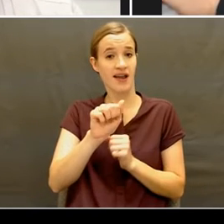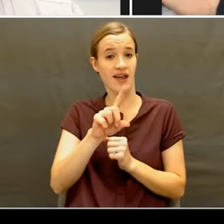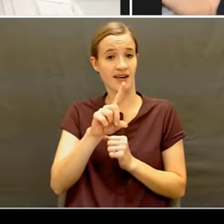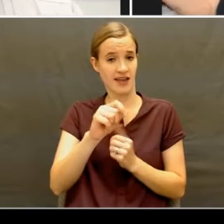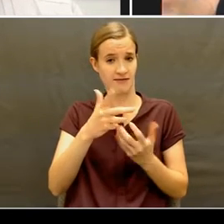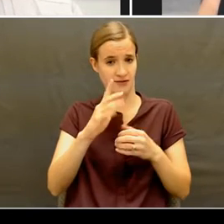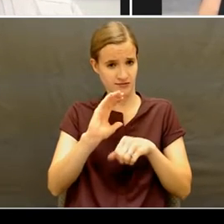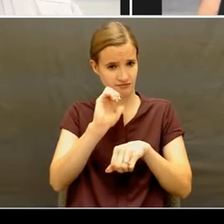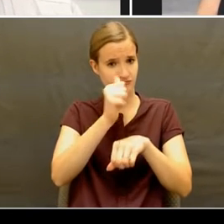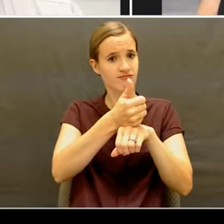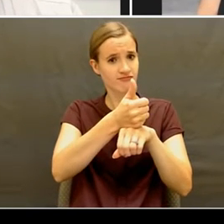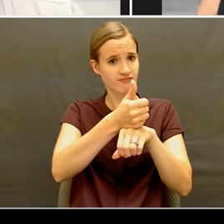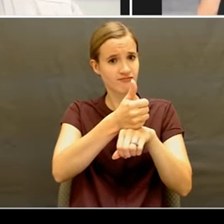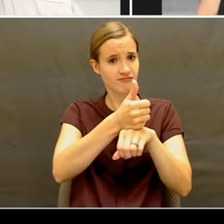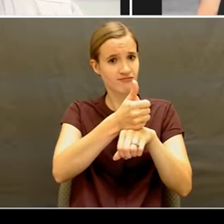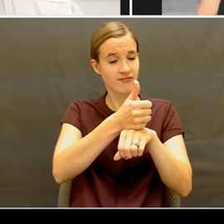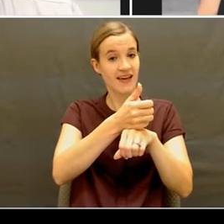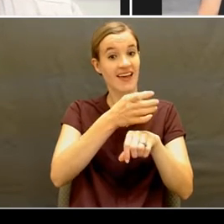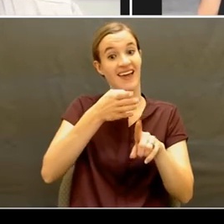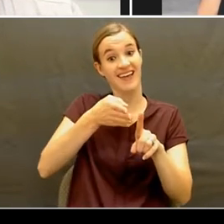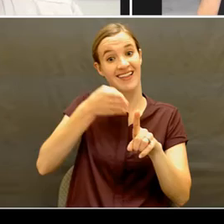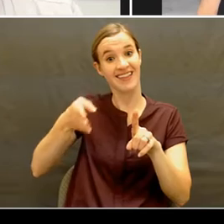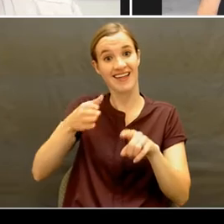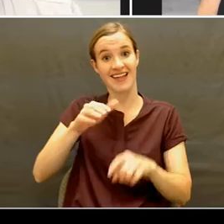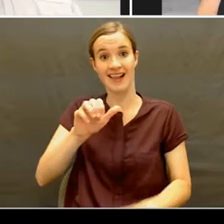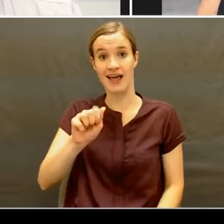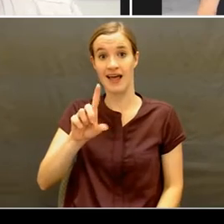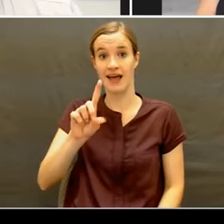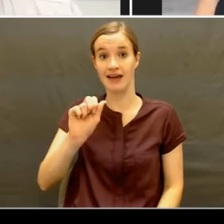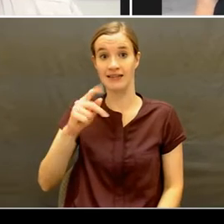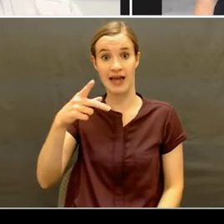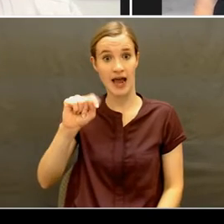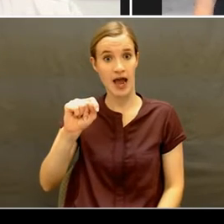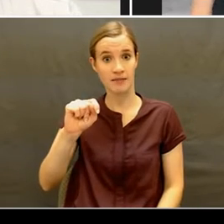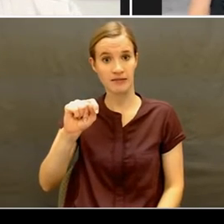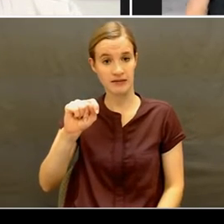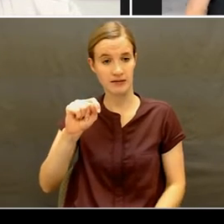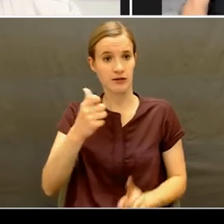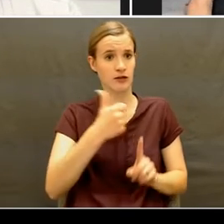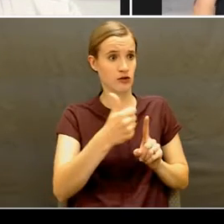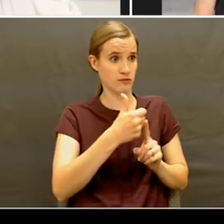went right for getting people out of the nursing home out of those places, you know, 30, that's